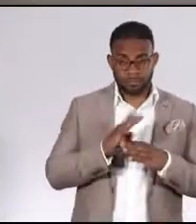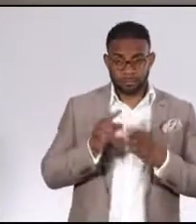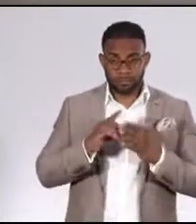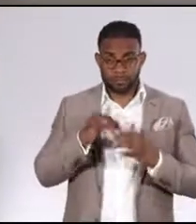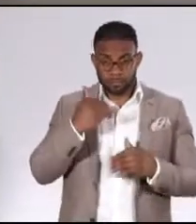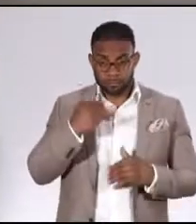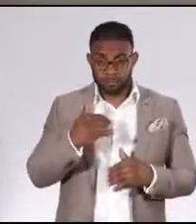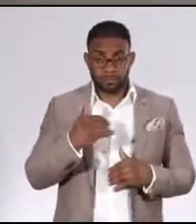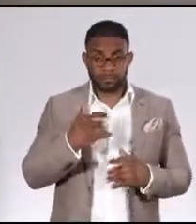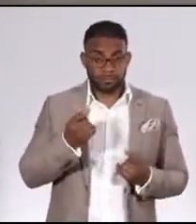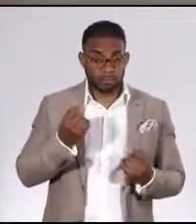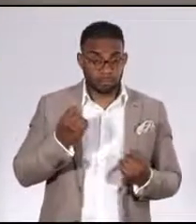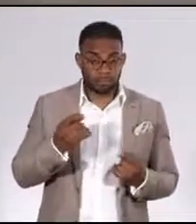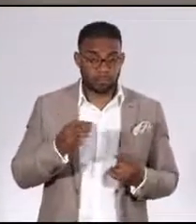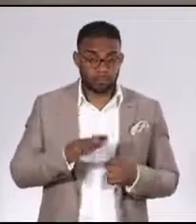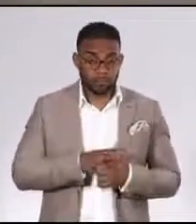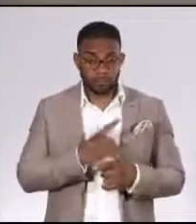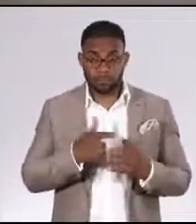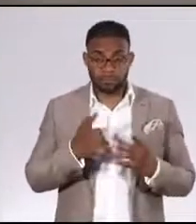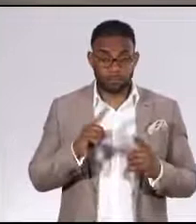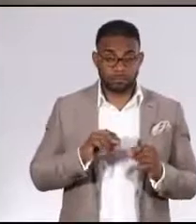to understand what someone across the room is saying.